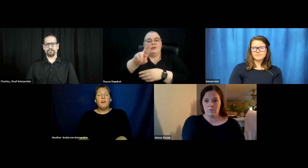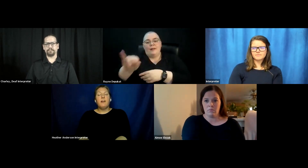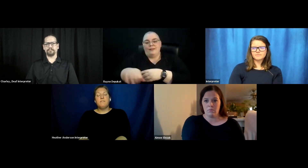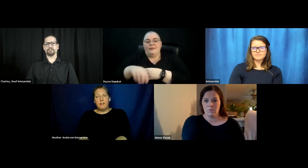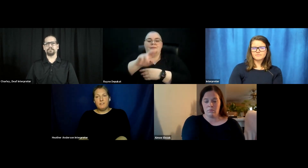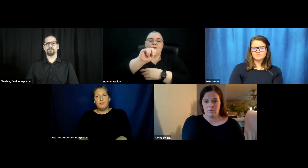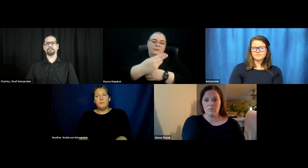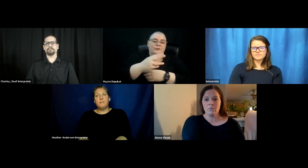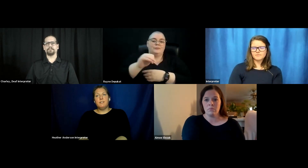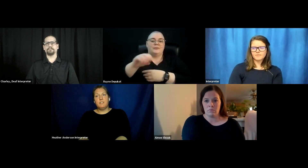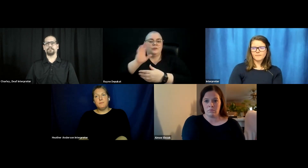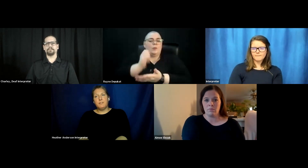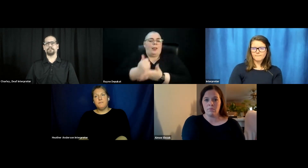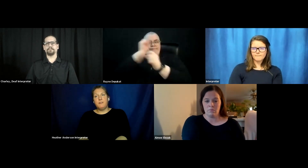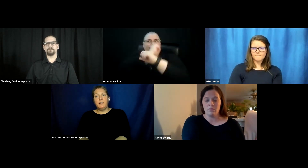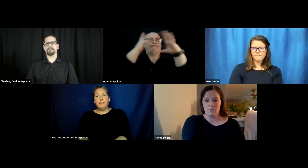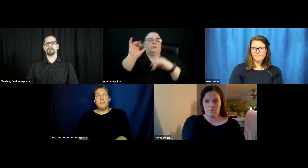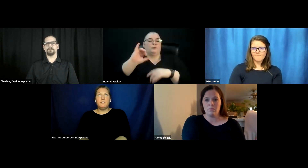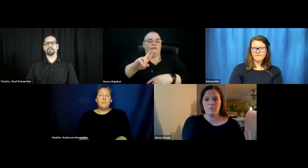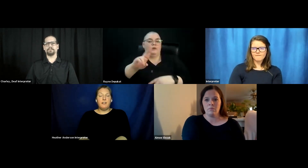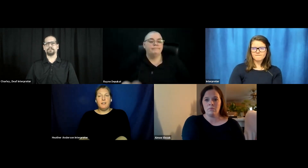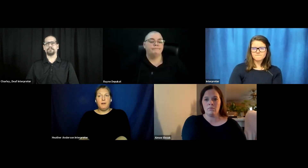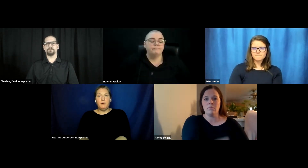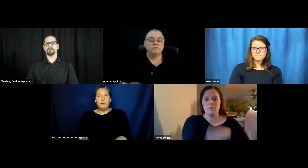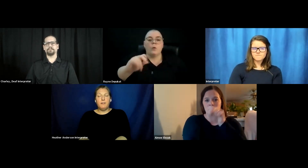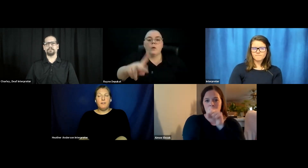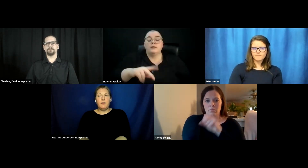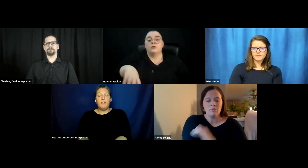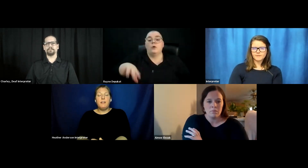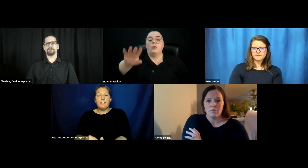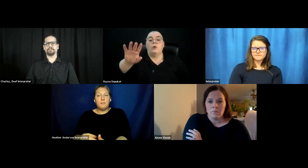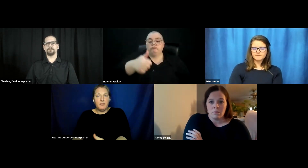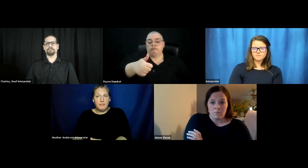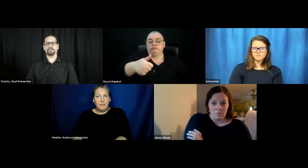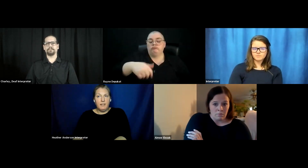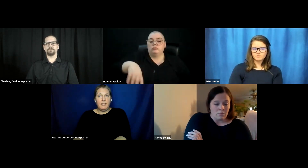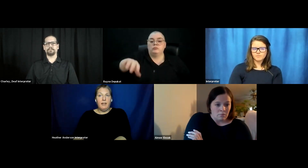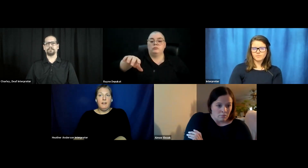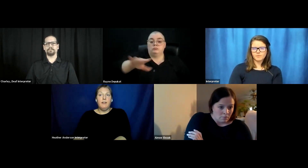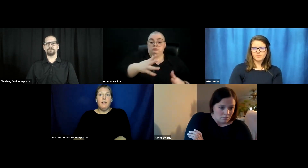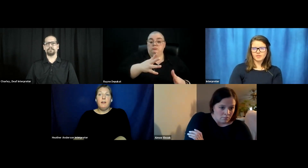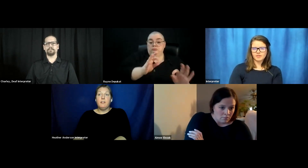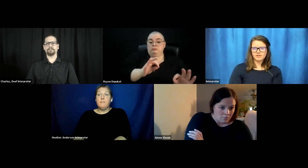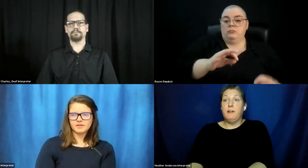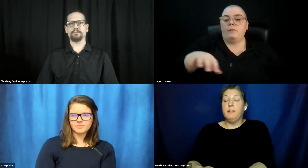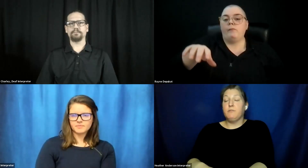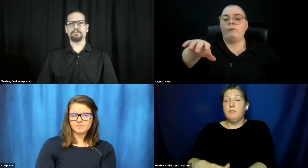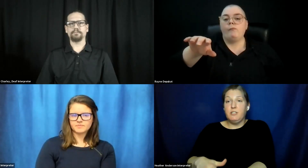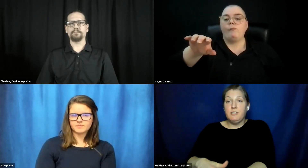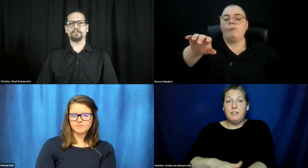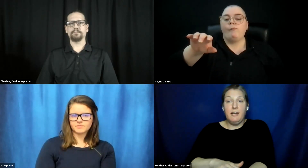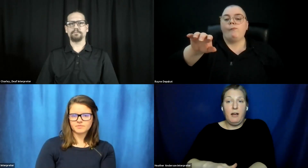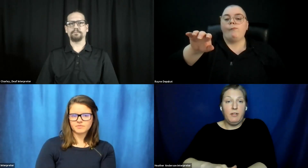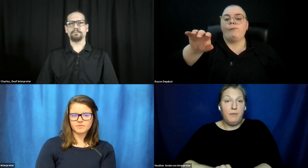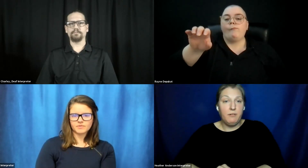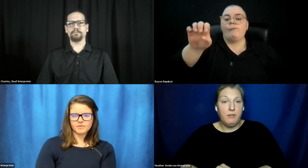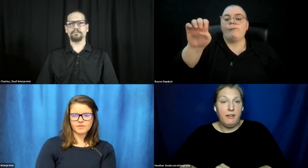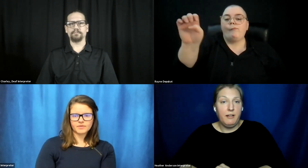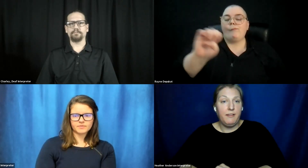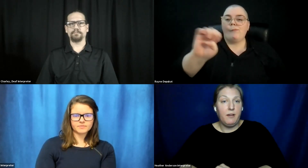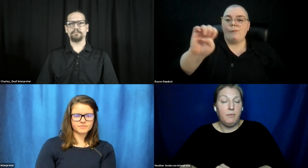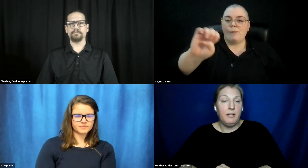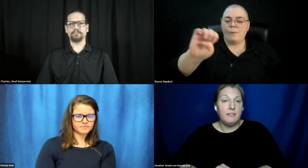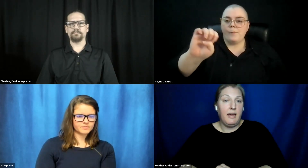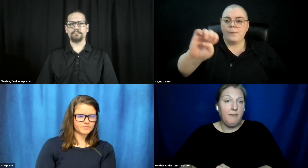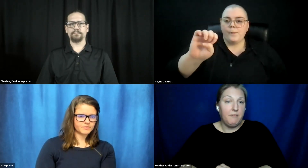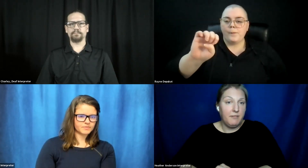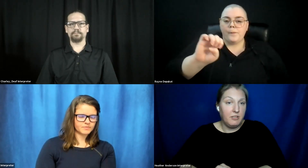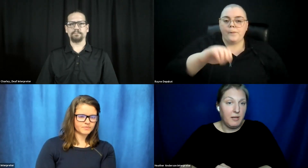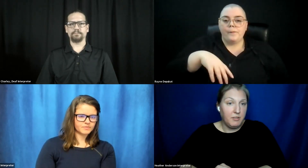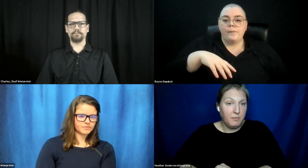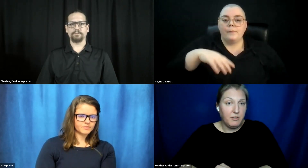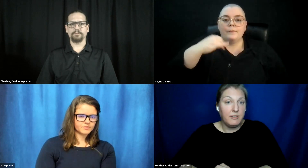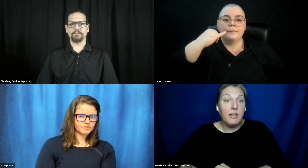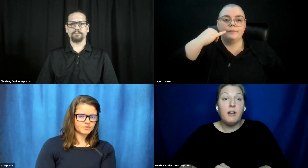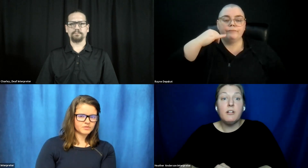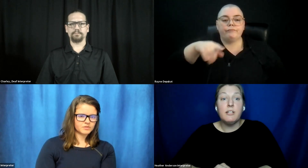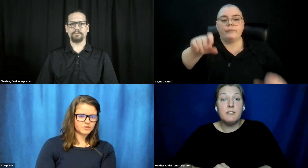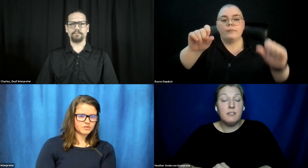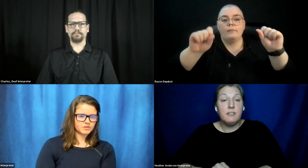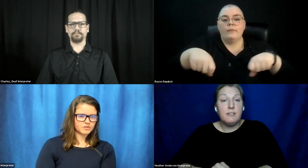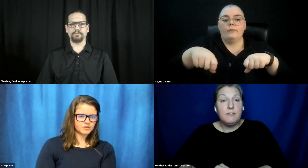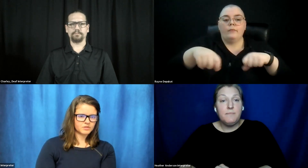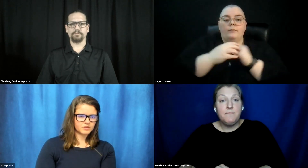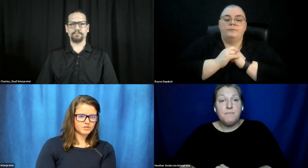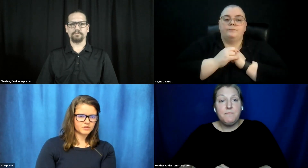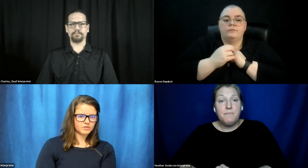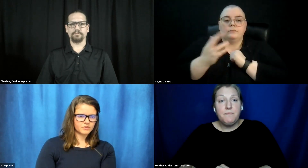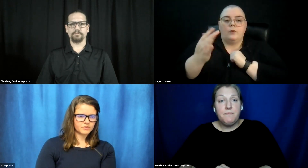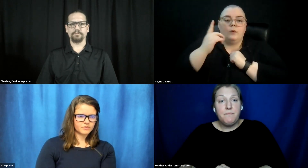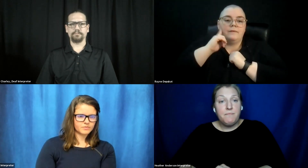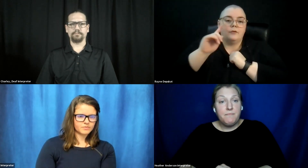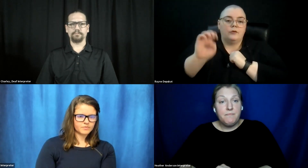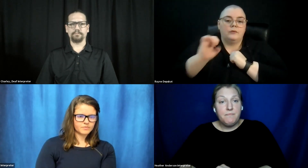Right. So, in terms of talking about next month's meeting and the various regions, and how we compared to Rhode Island I think that would be nice to have the job descriptions, Ernest.